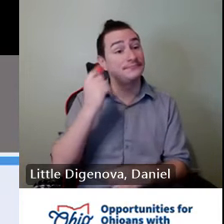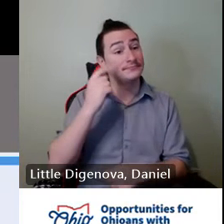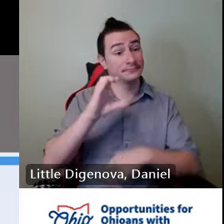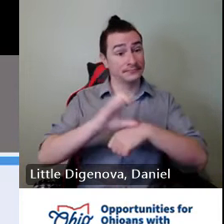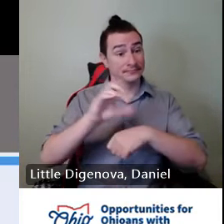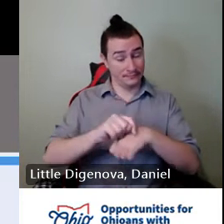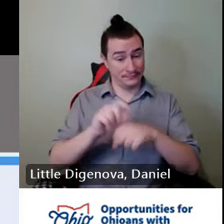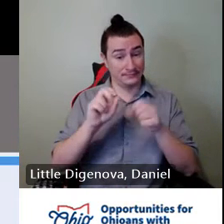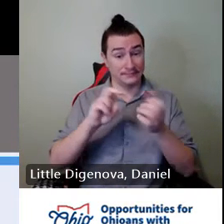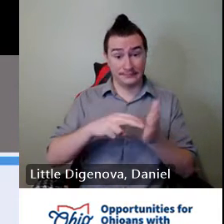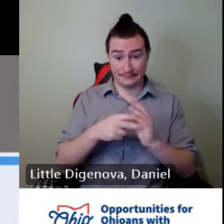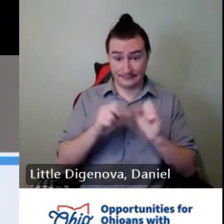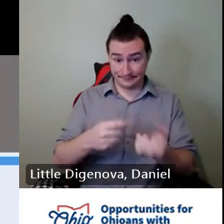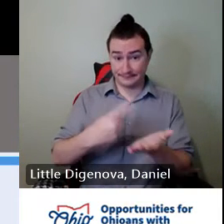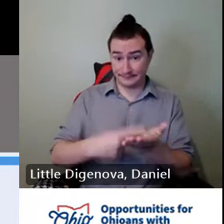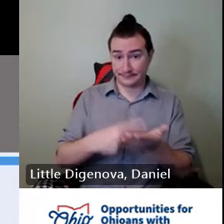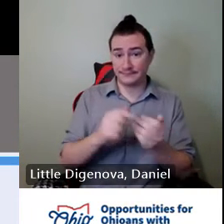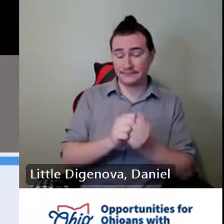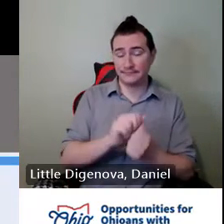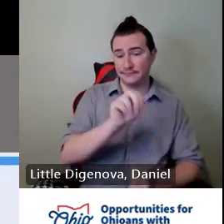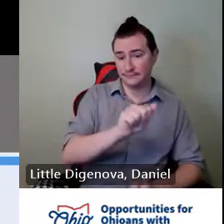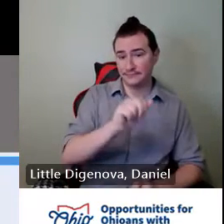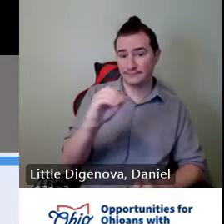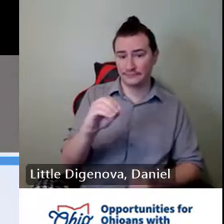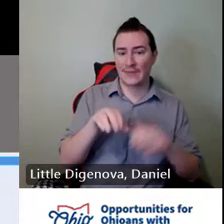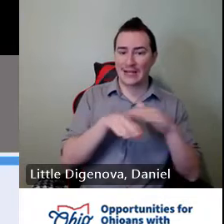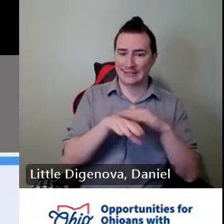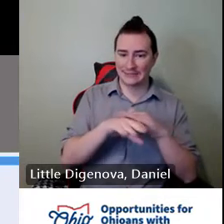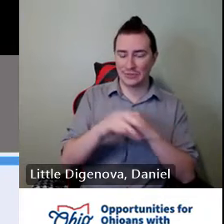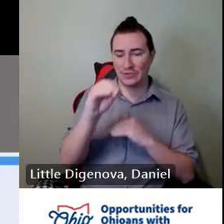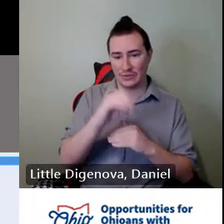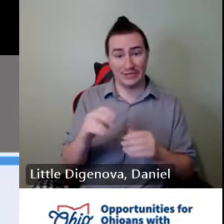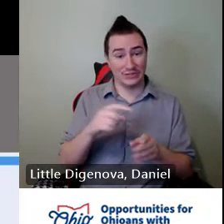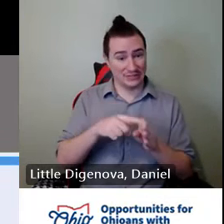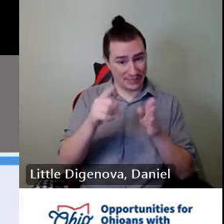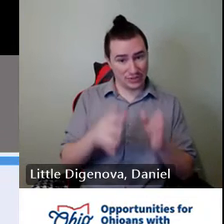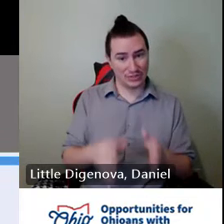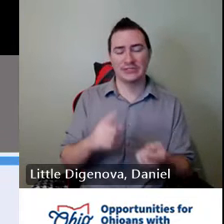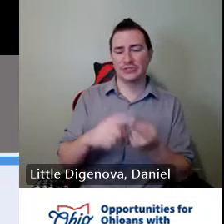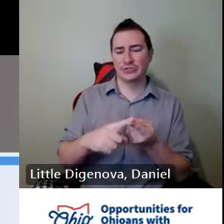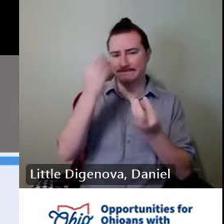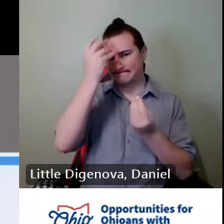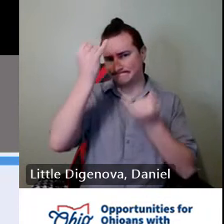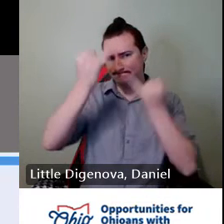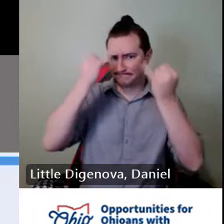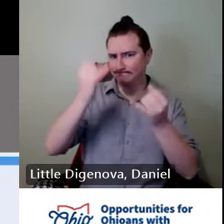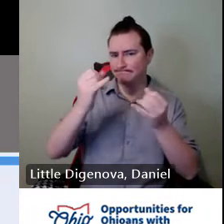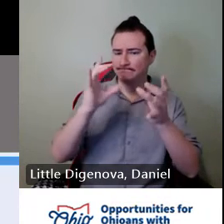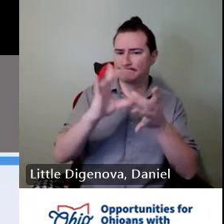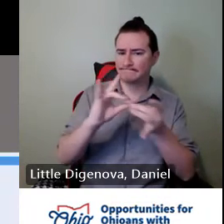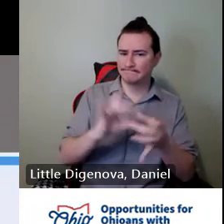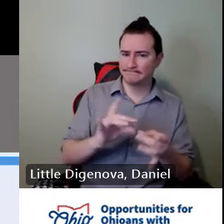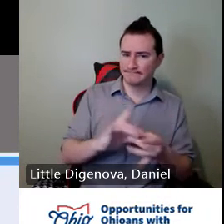for general ideas to consider for reasonable accommodations and to address questions that arise when navigating the interactive process.